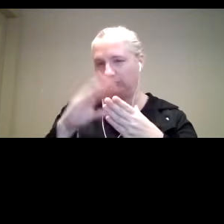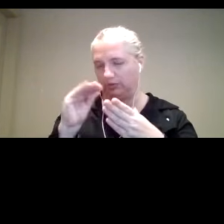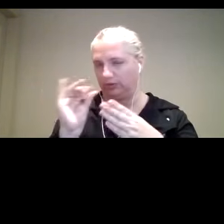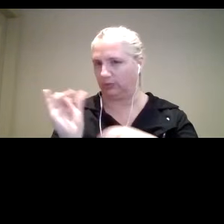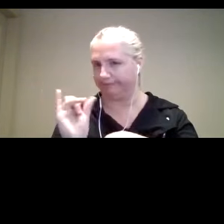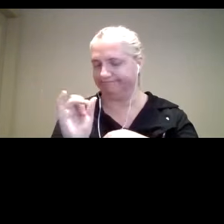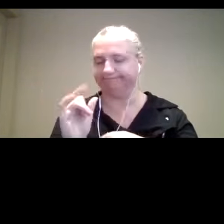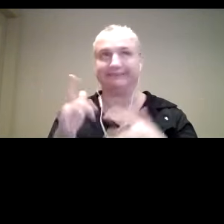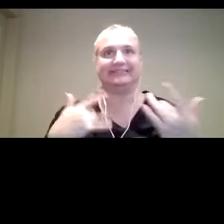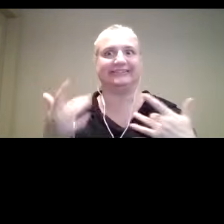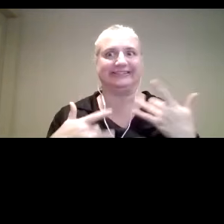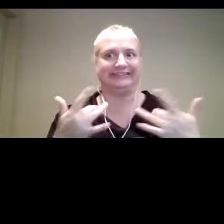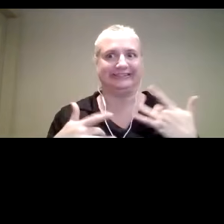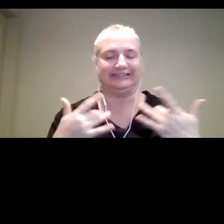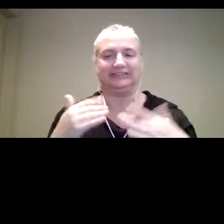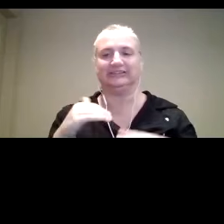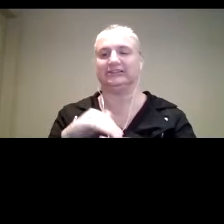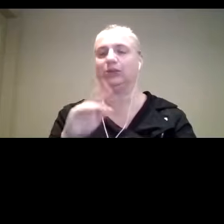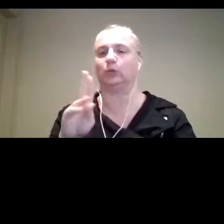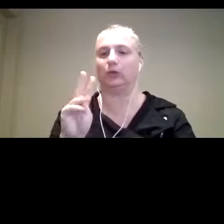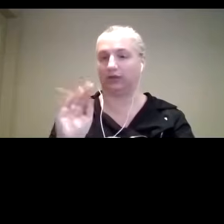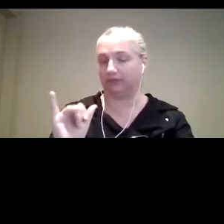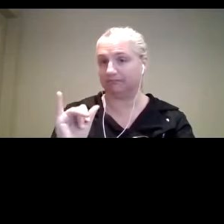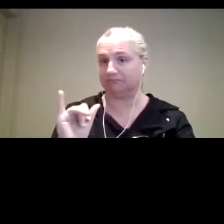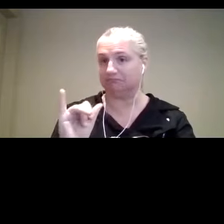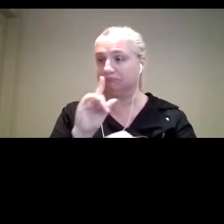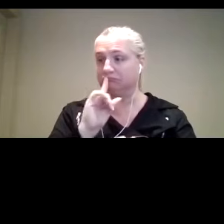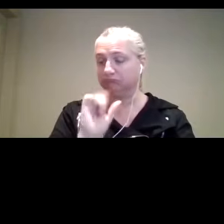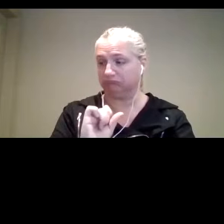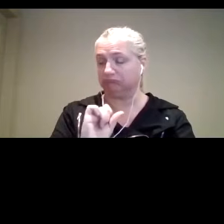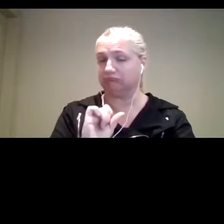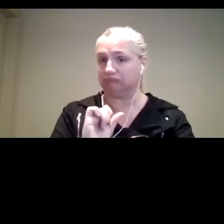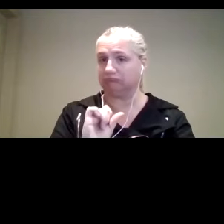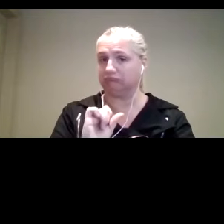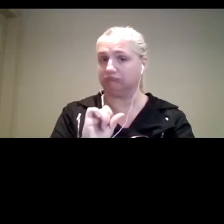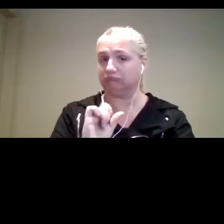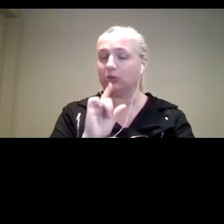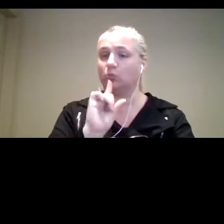So, we are at UNI definitely diving into building capacity